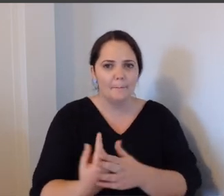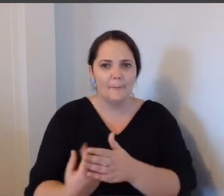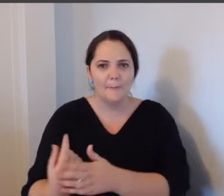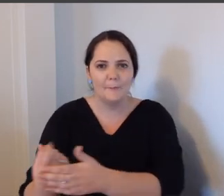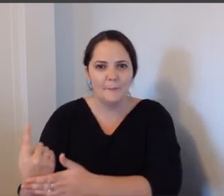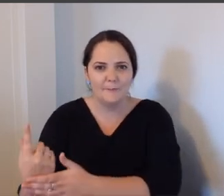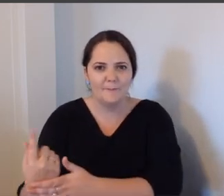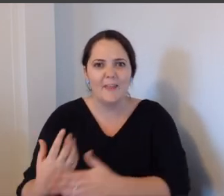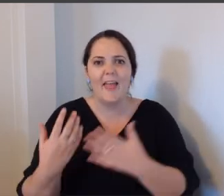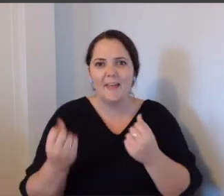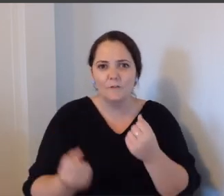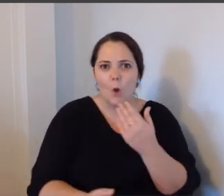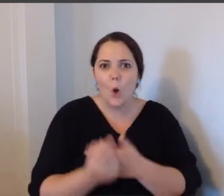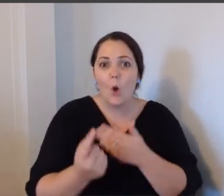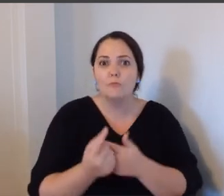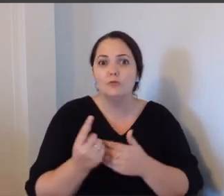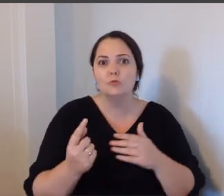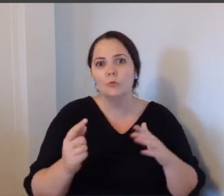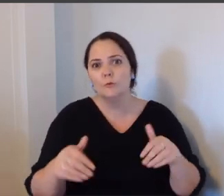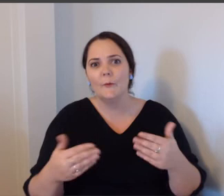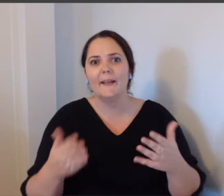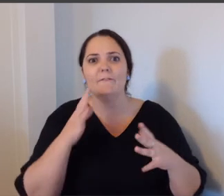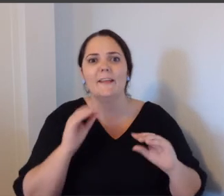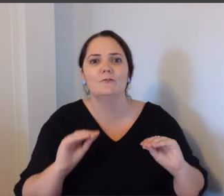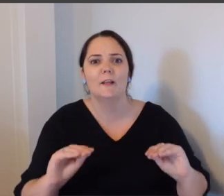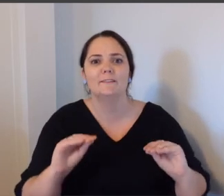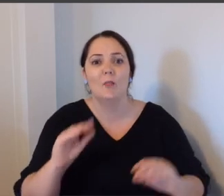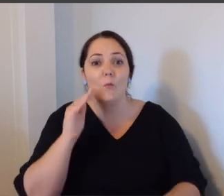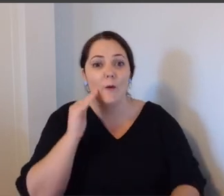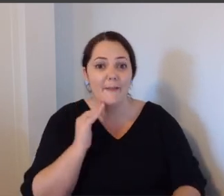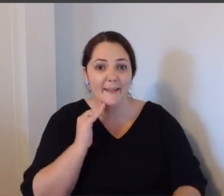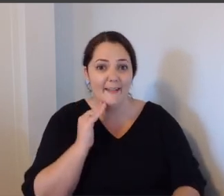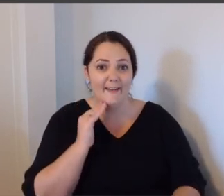window was sadly short-lived and Villers was one of the artists who made the most of the openness